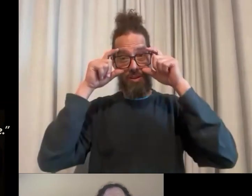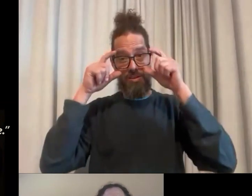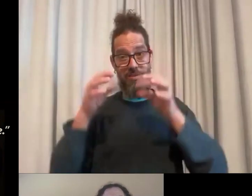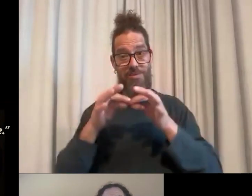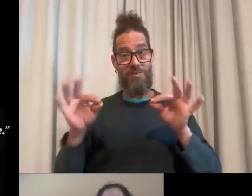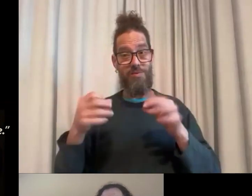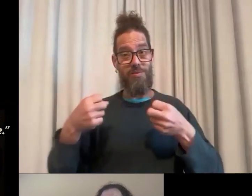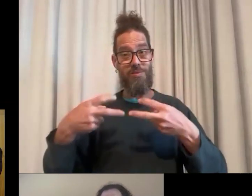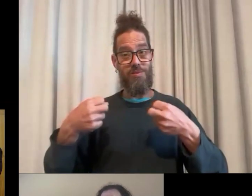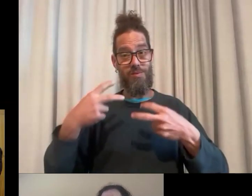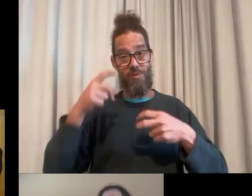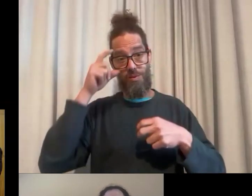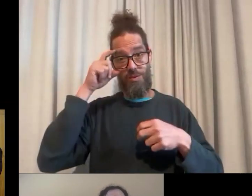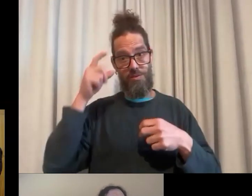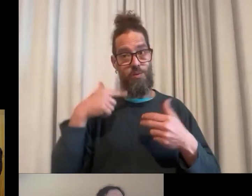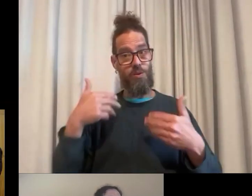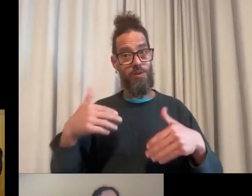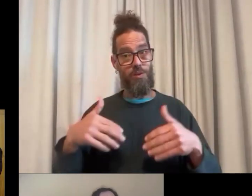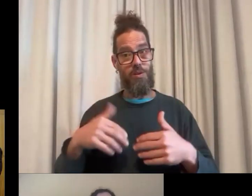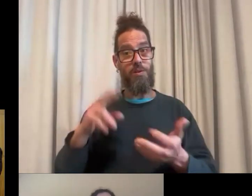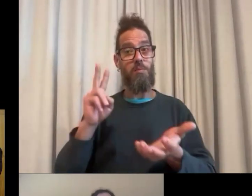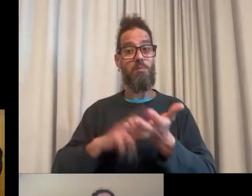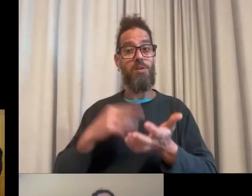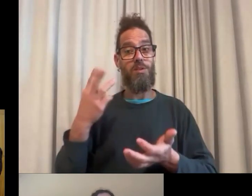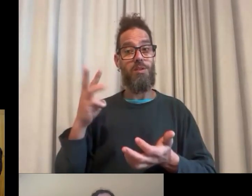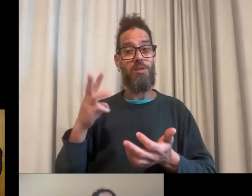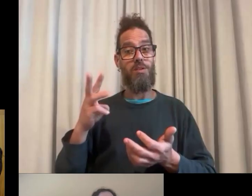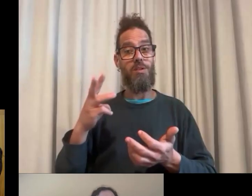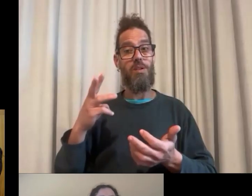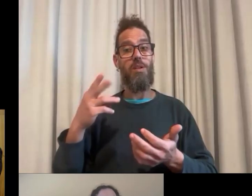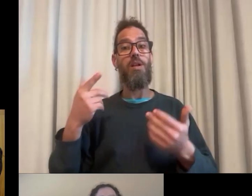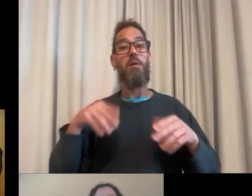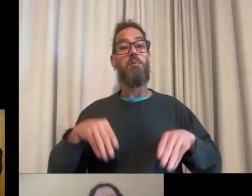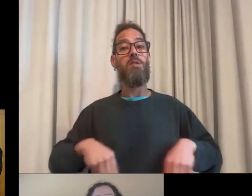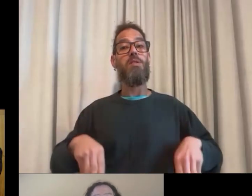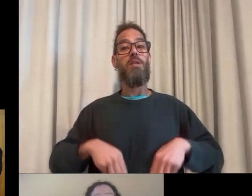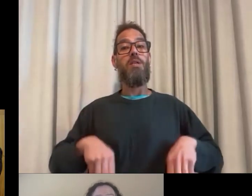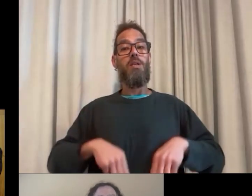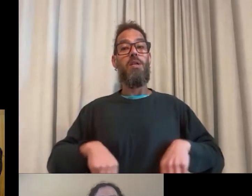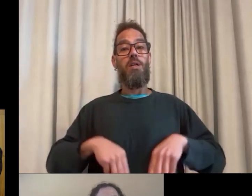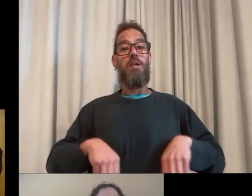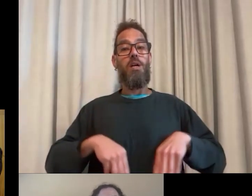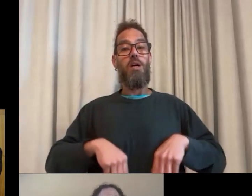In 2016, our accessibility minister, our federal accessibility minister, Carla Qualtrough,